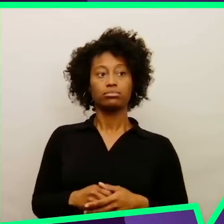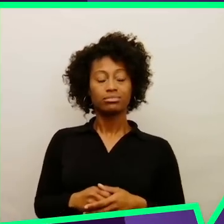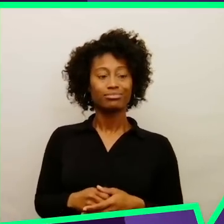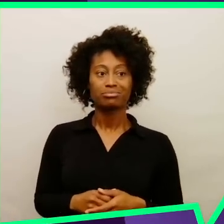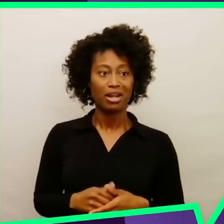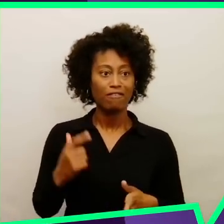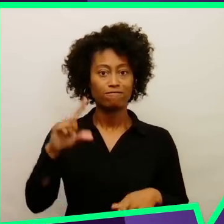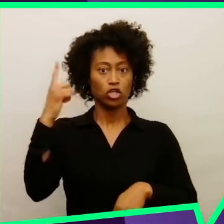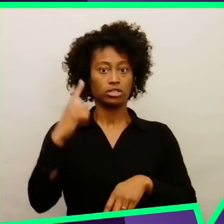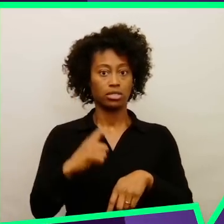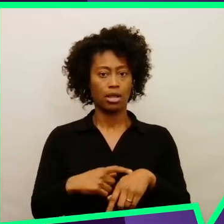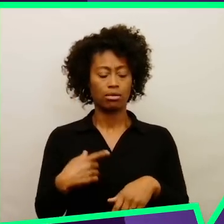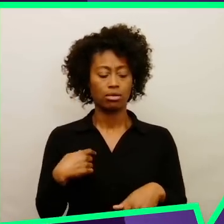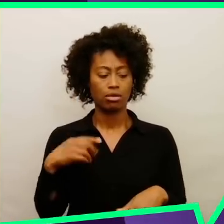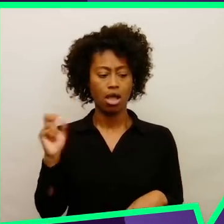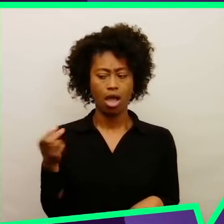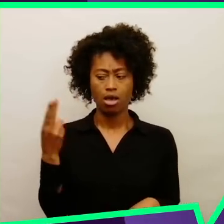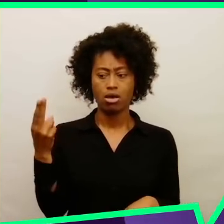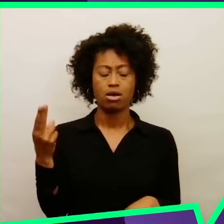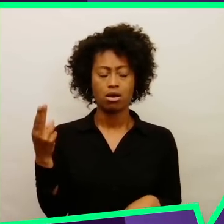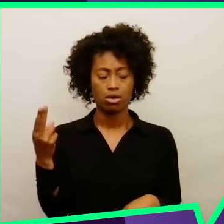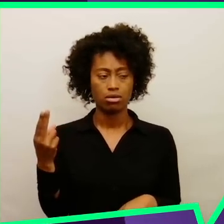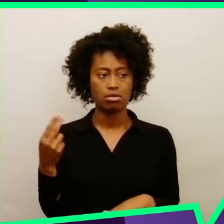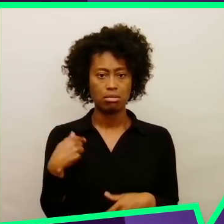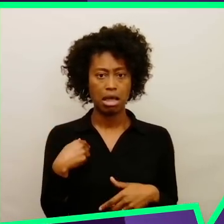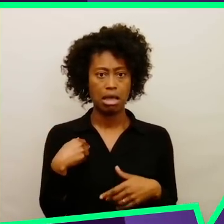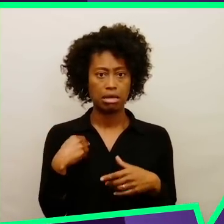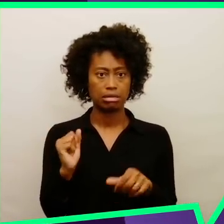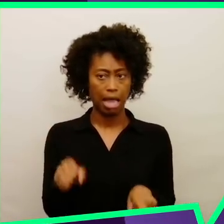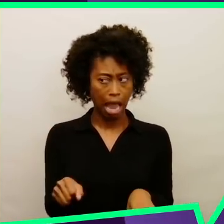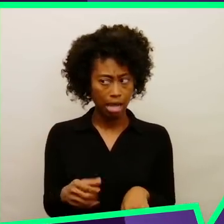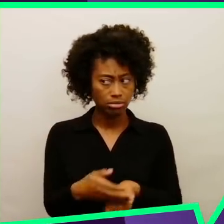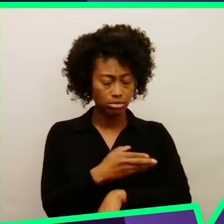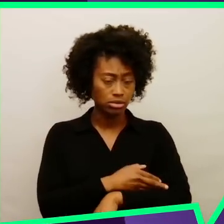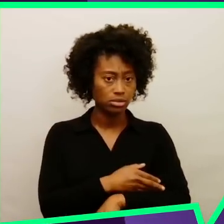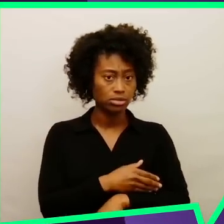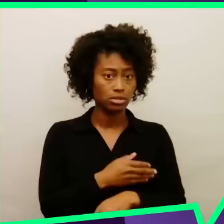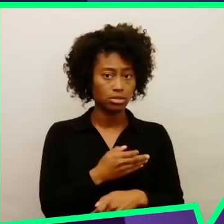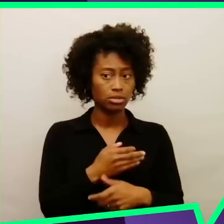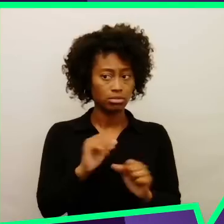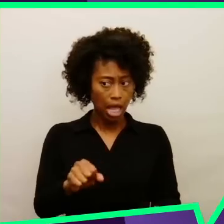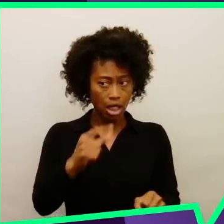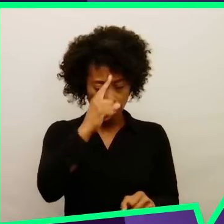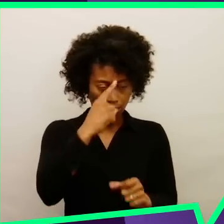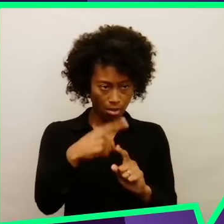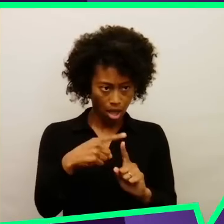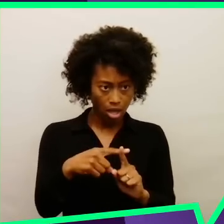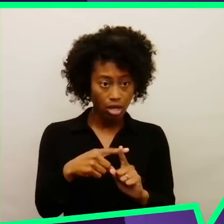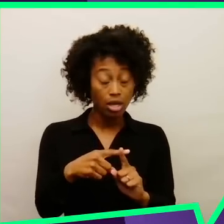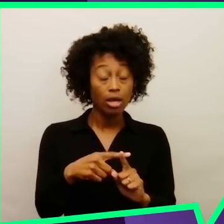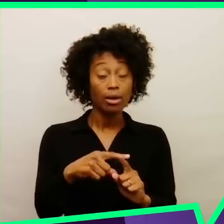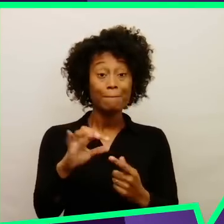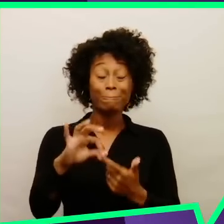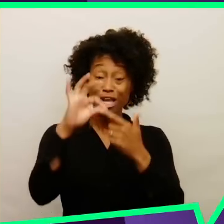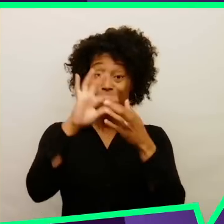It was like, oh, there's this light at the end of the tunnel. Things get better. And because of Special Olympics, I'm now in college,